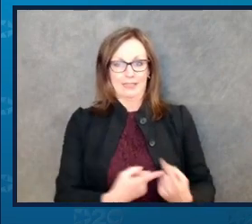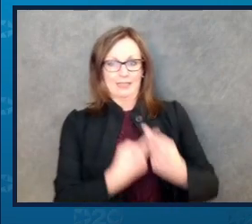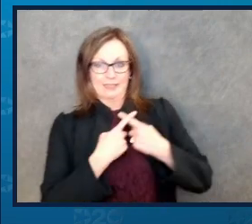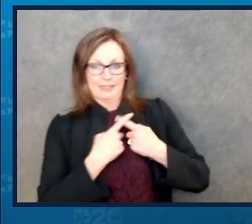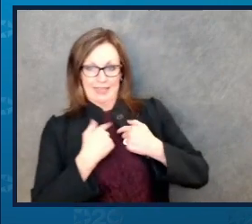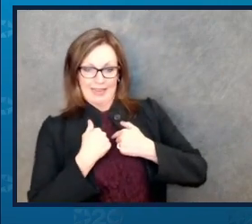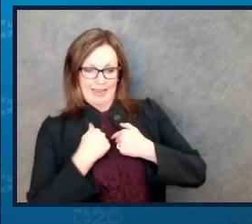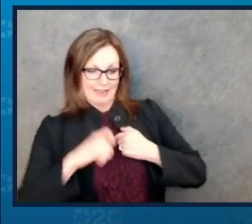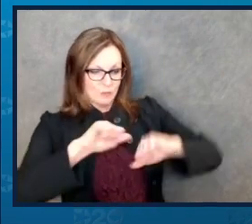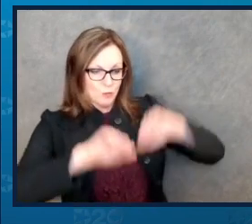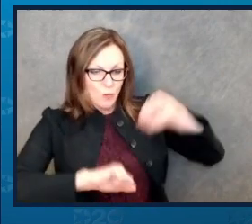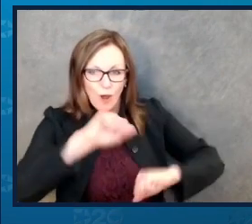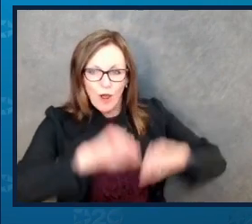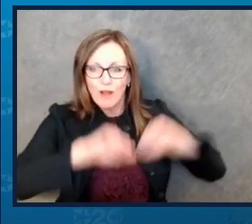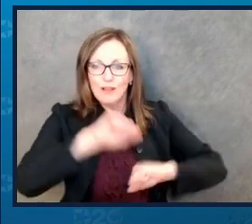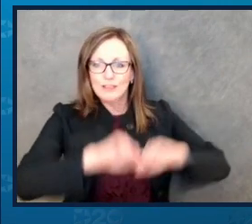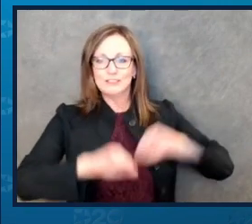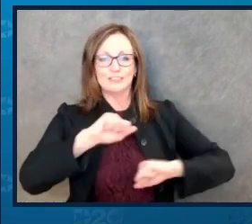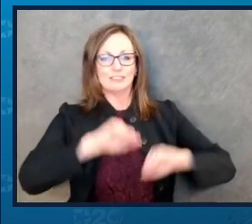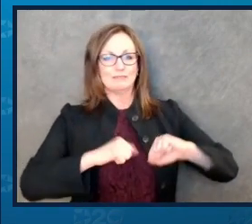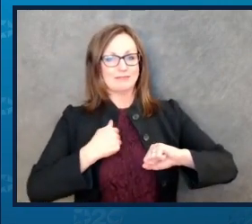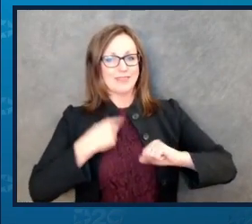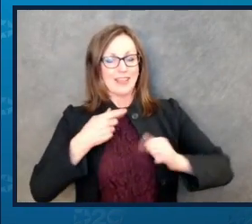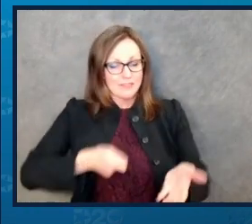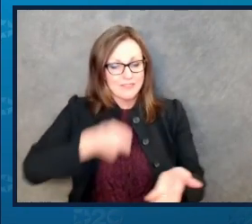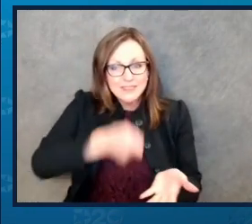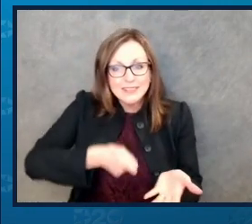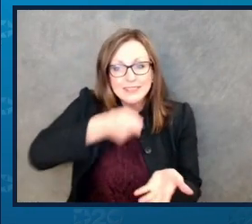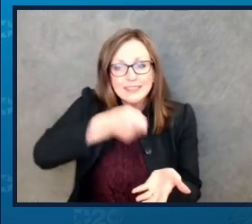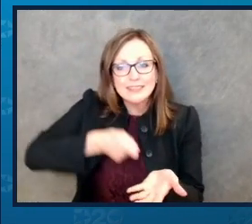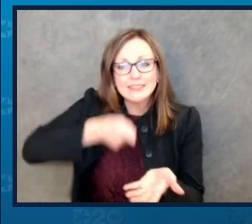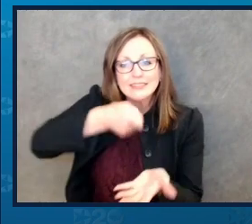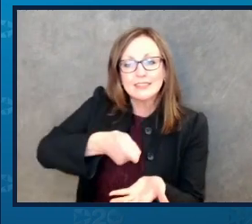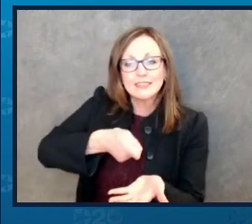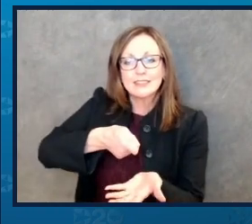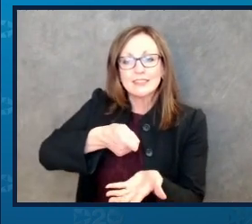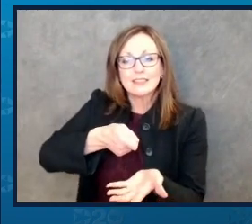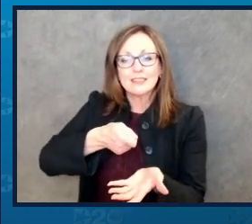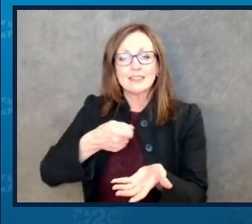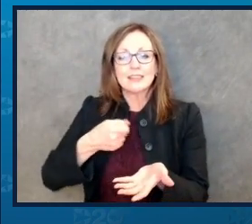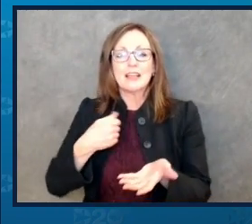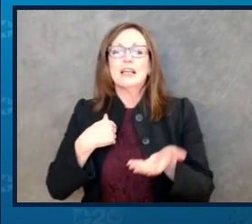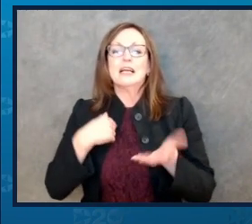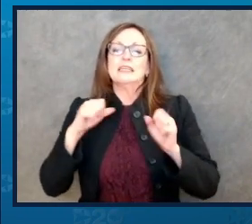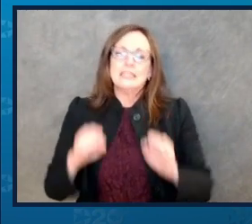YES, I CAN TOUCH HIM. I CAN HOLD HIS HAND.